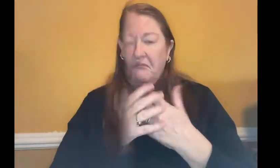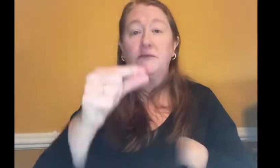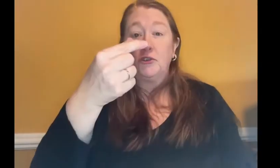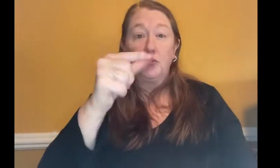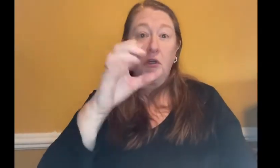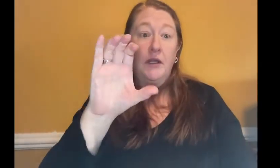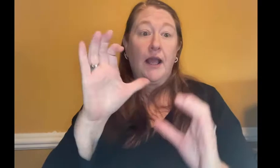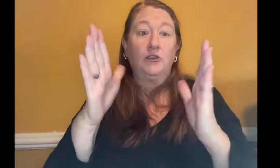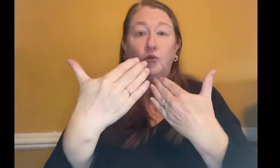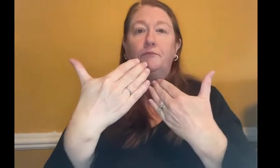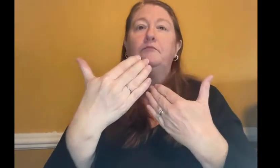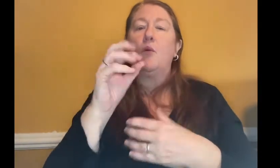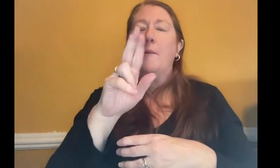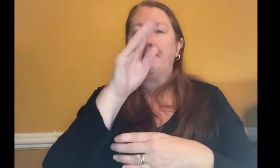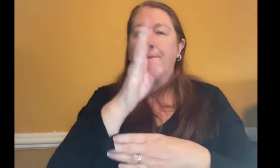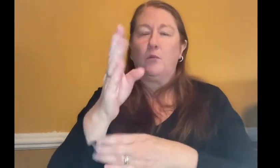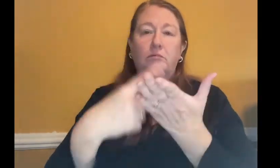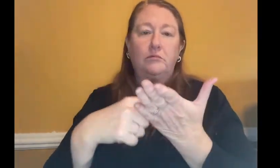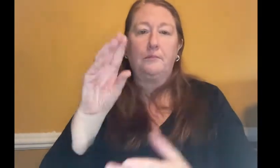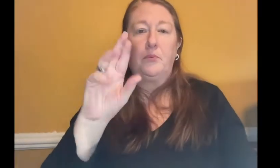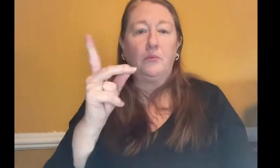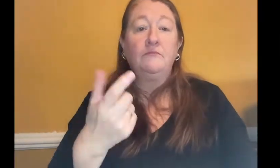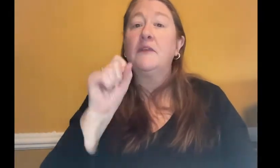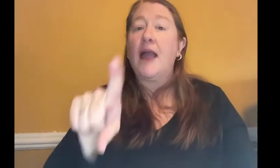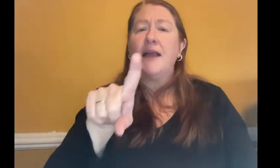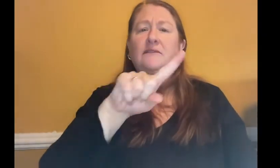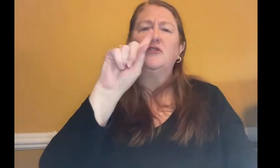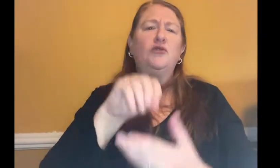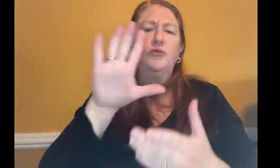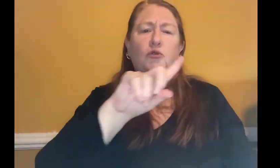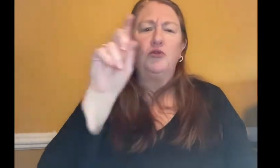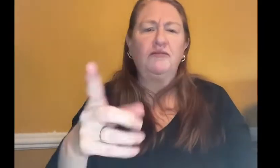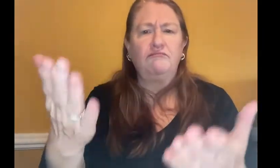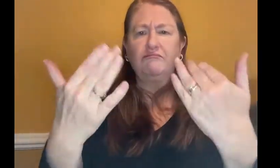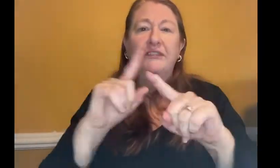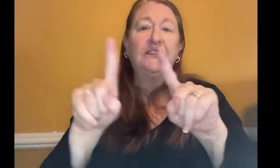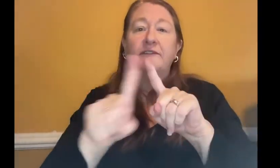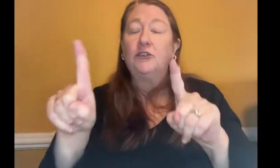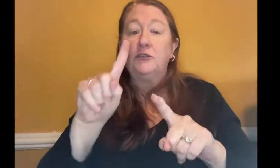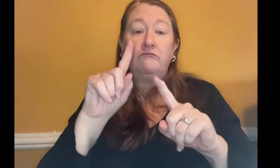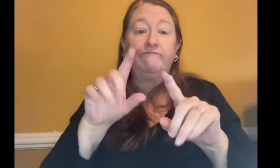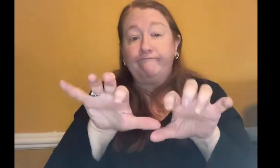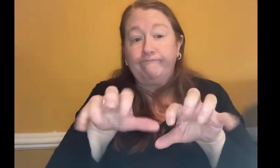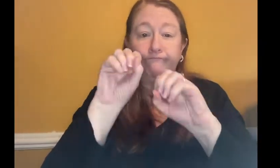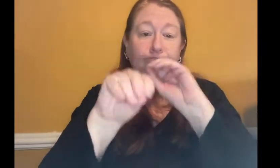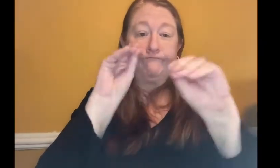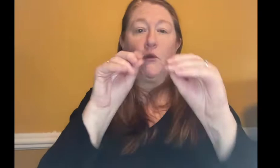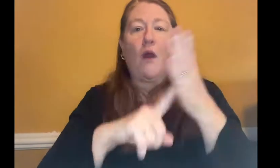Google Classroom or Blackboard Discussion Board: Ask students to engage in a text-based discussion where they